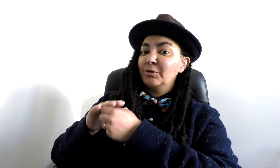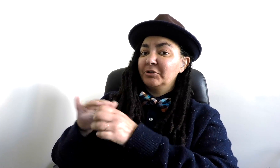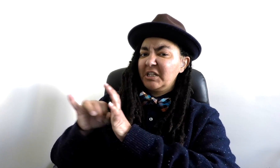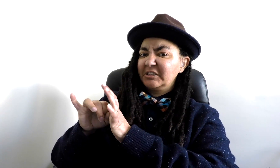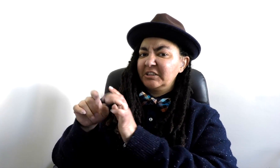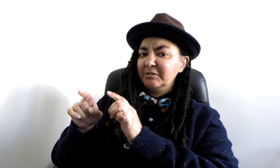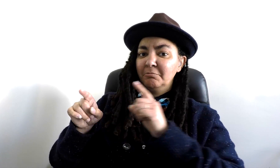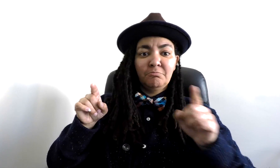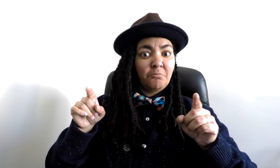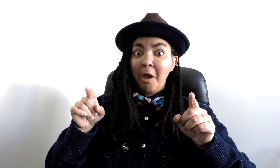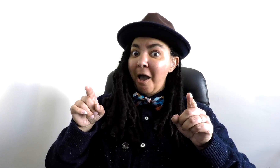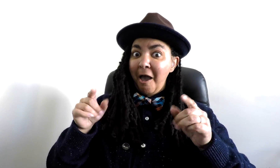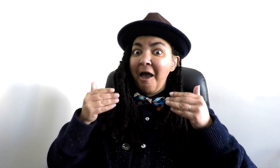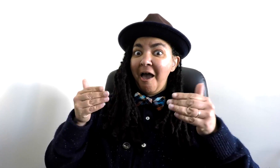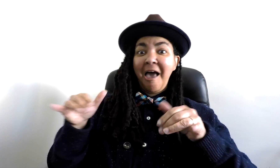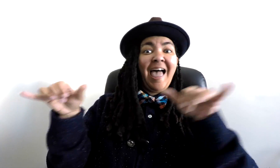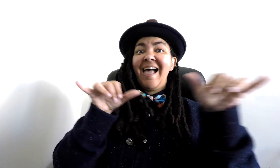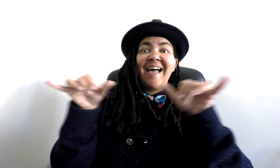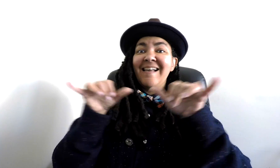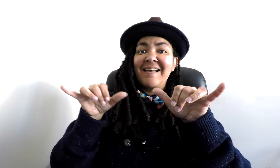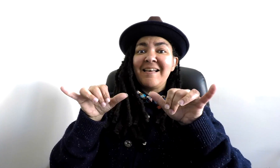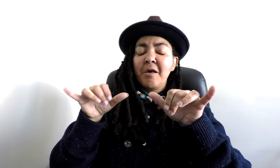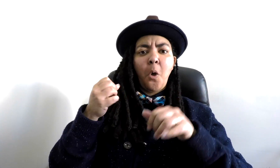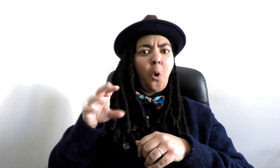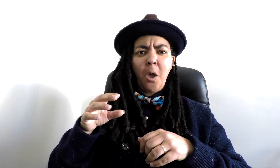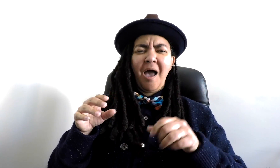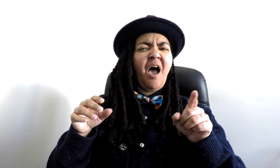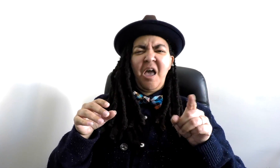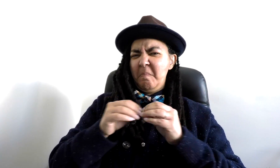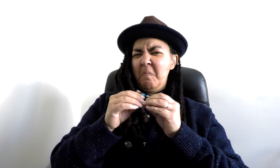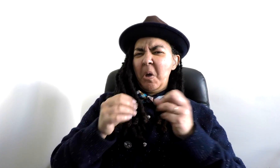(Or assuming both intersectional experiences are same.)